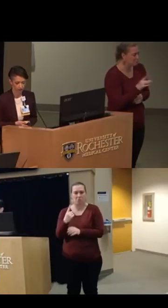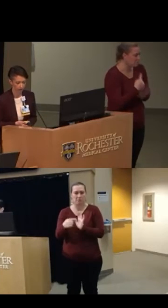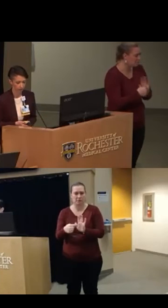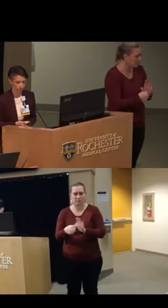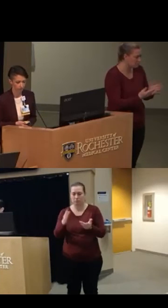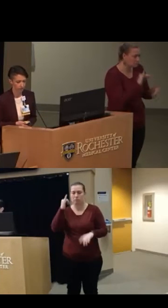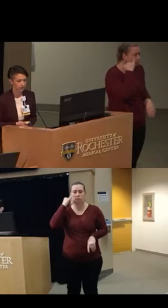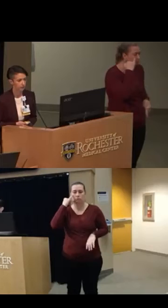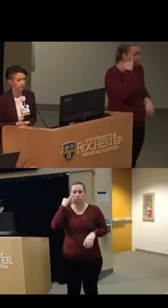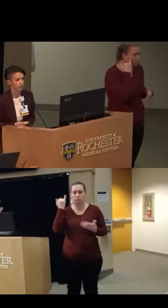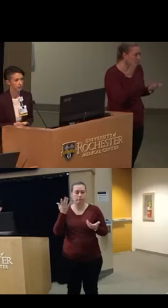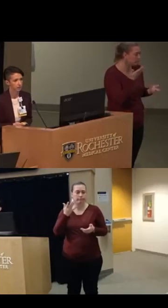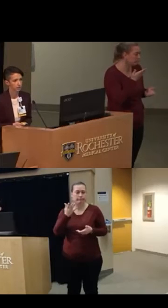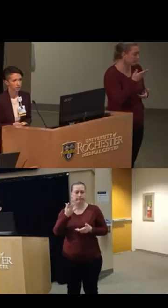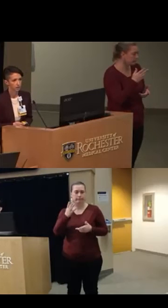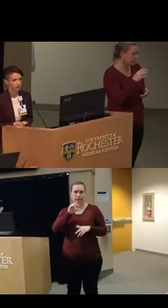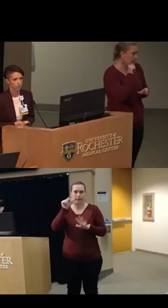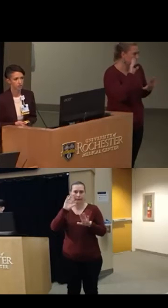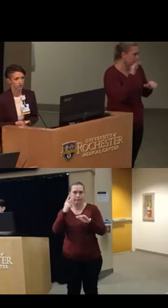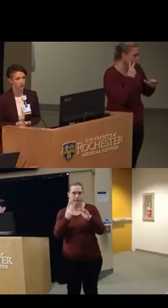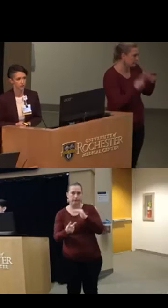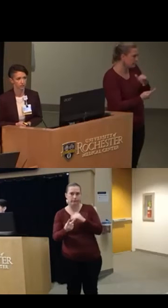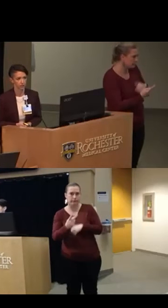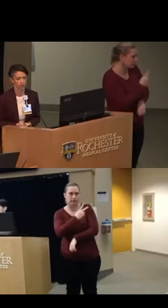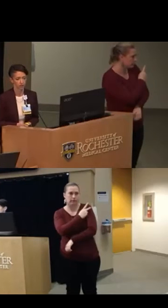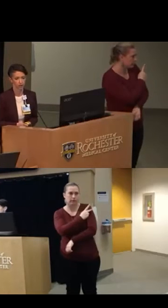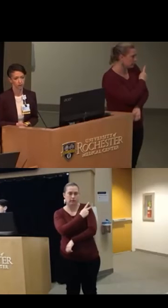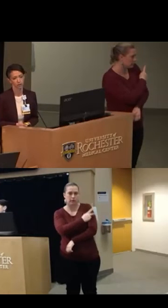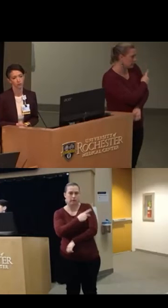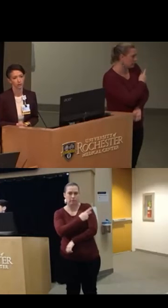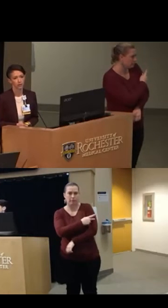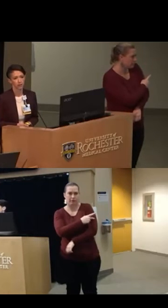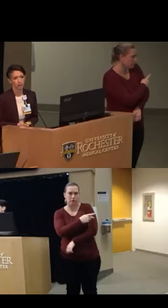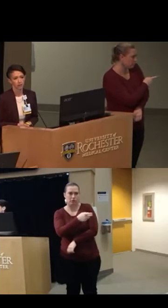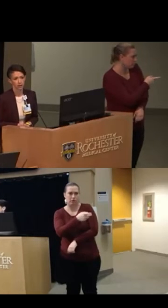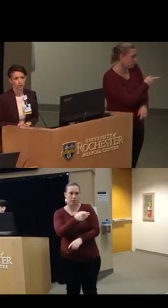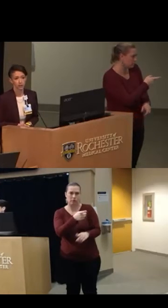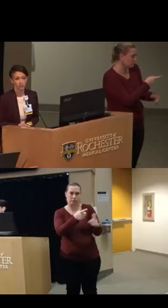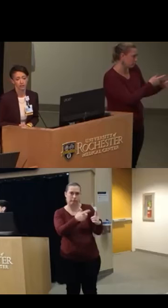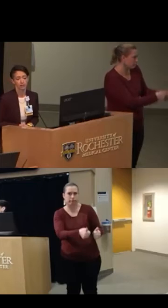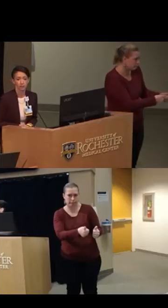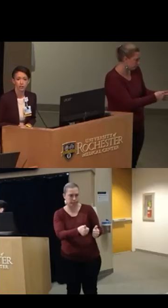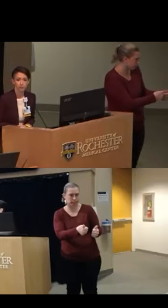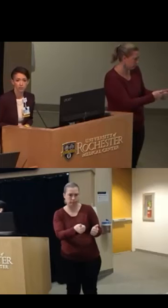an unanticipated patient decompensation or patient code that's going to impact the clinical team that